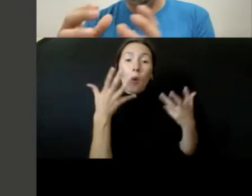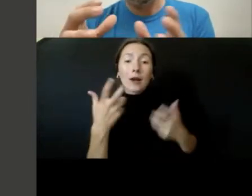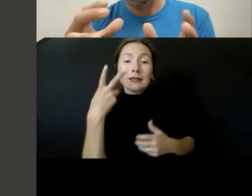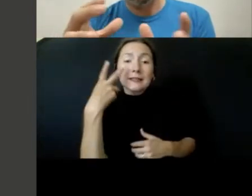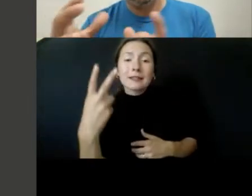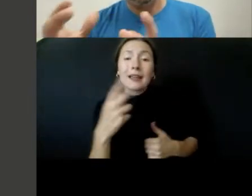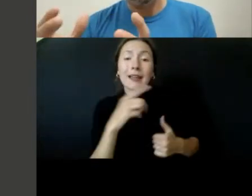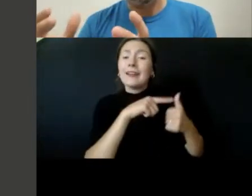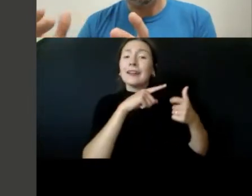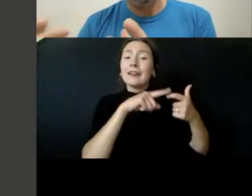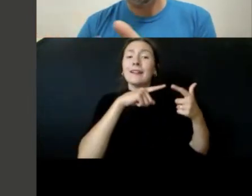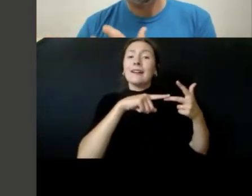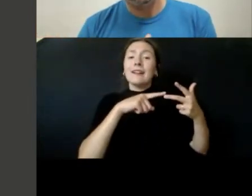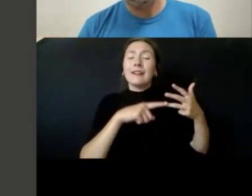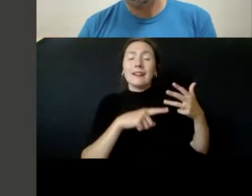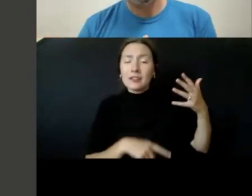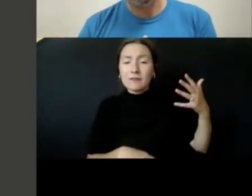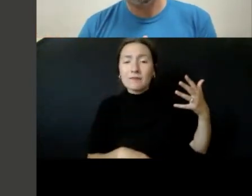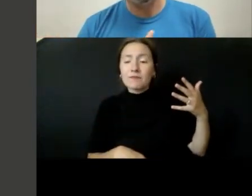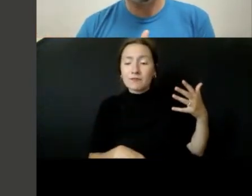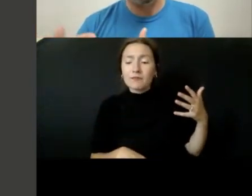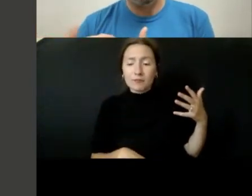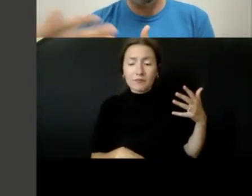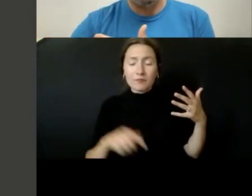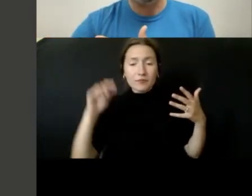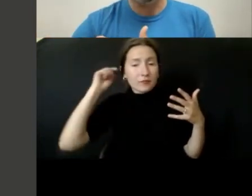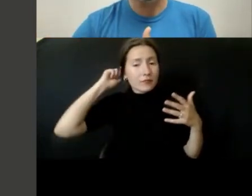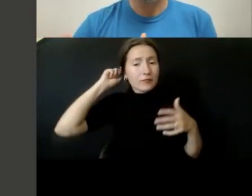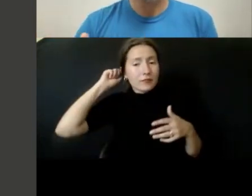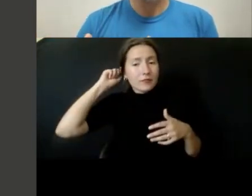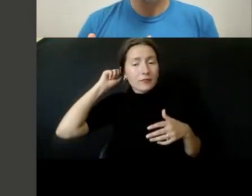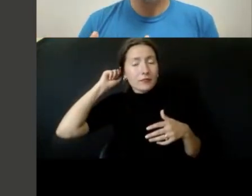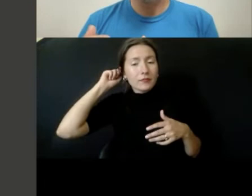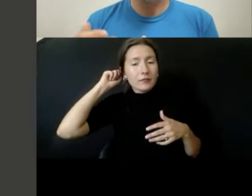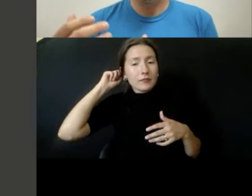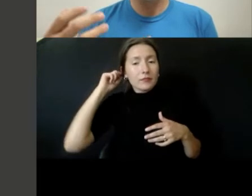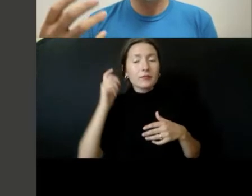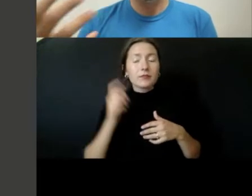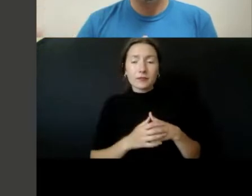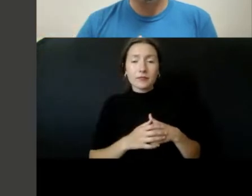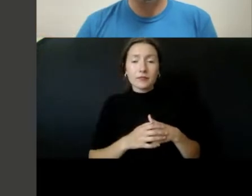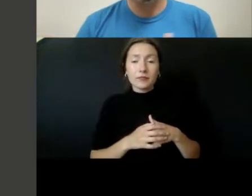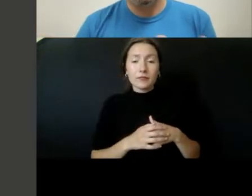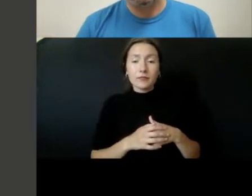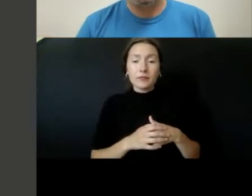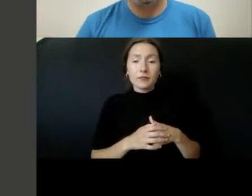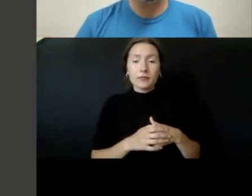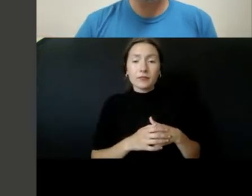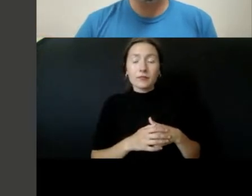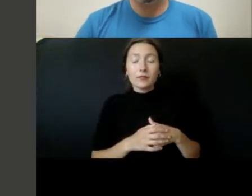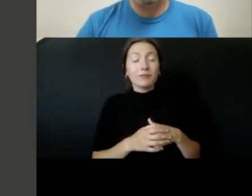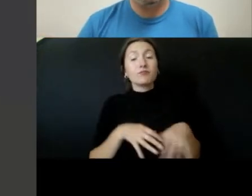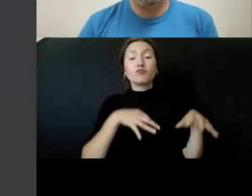can be used to create those standards and to change your design practice and to you know build